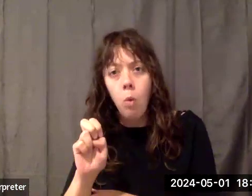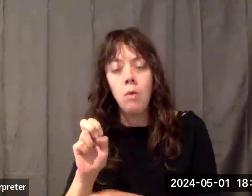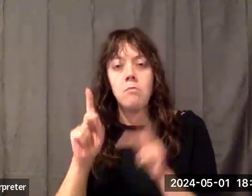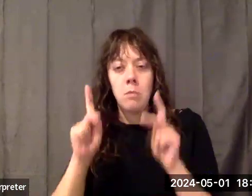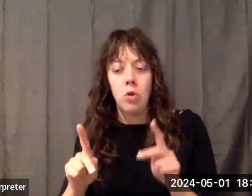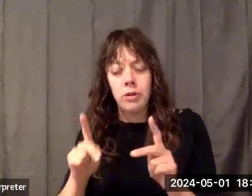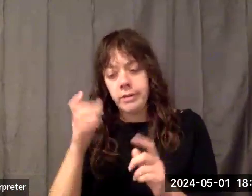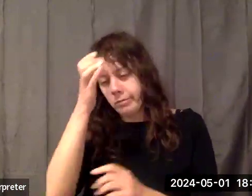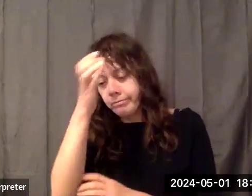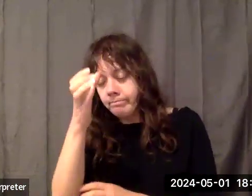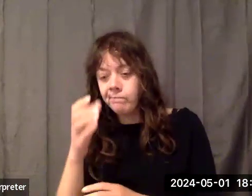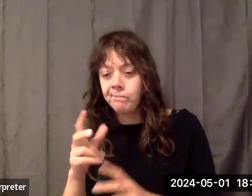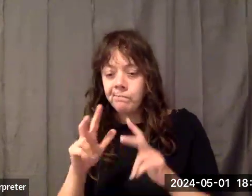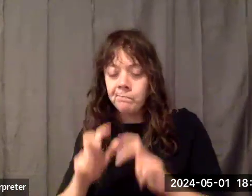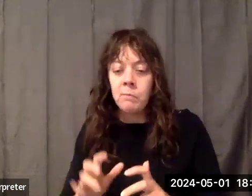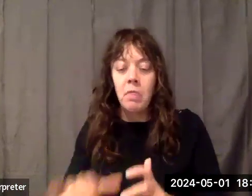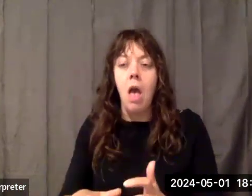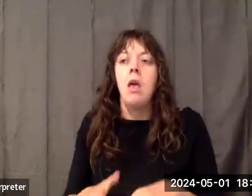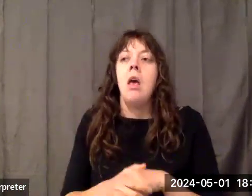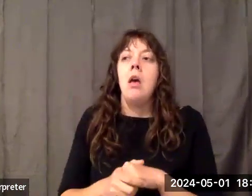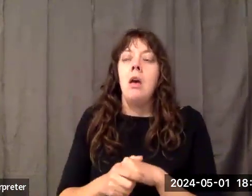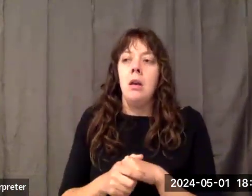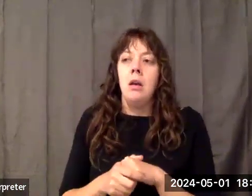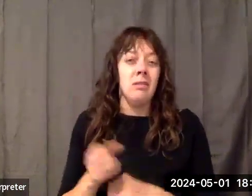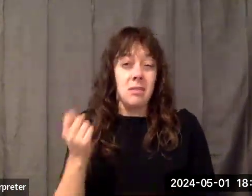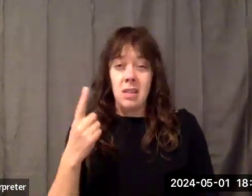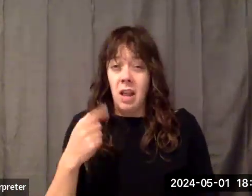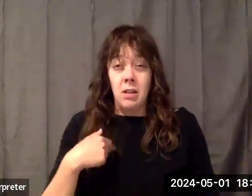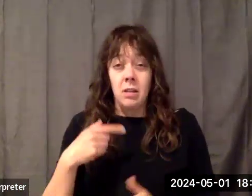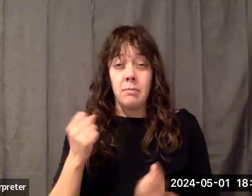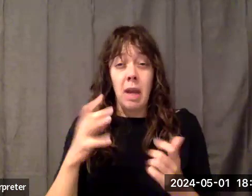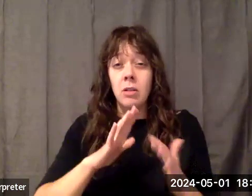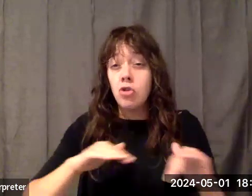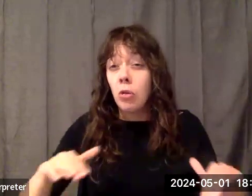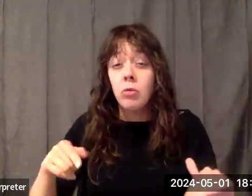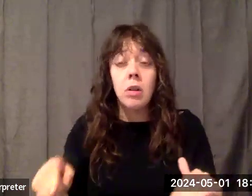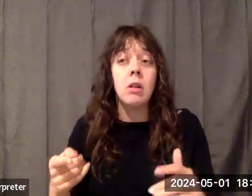of all ages in primary care dental. And this is really limiting